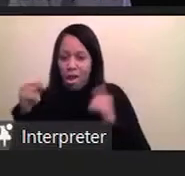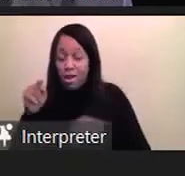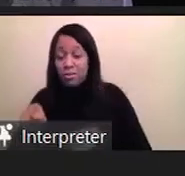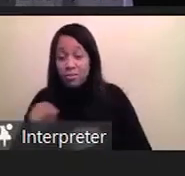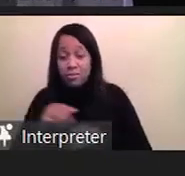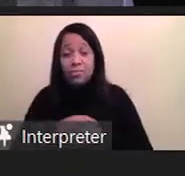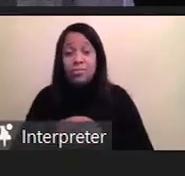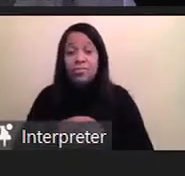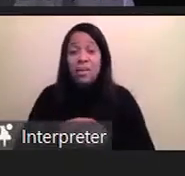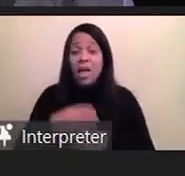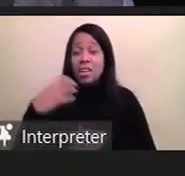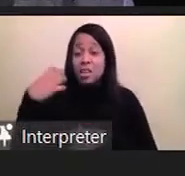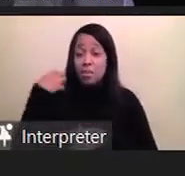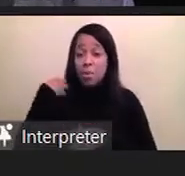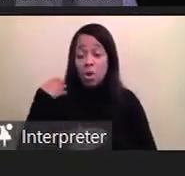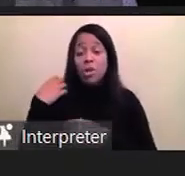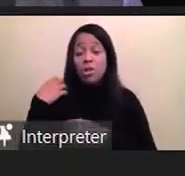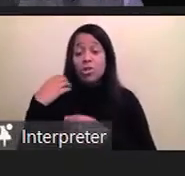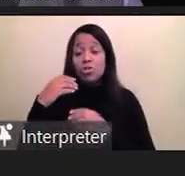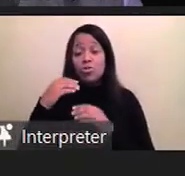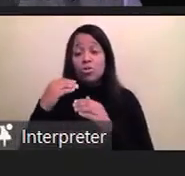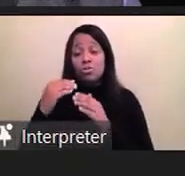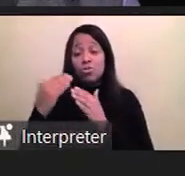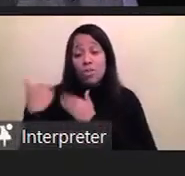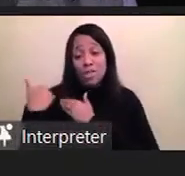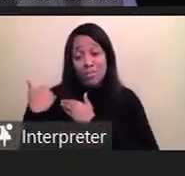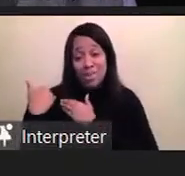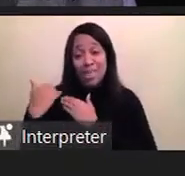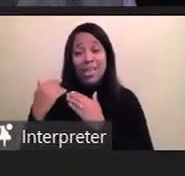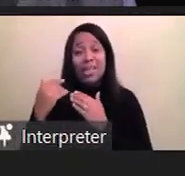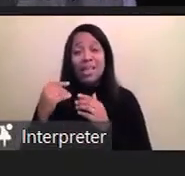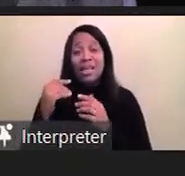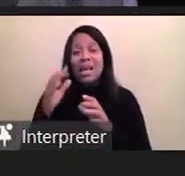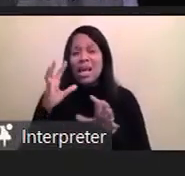include but are not limited to the interview and evaluation